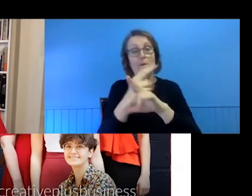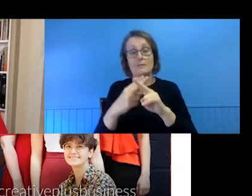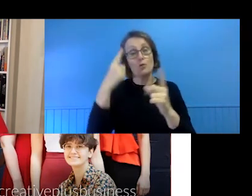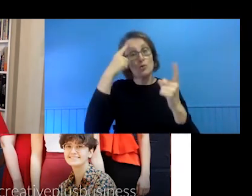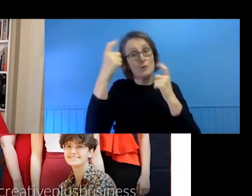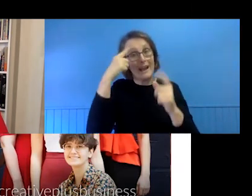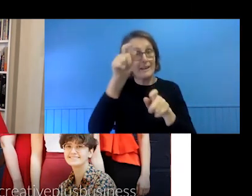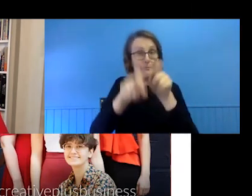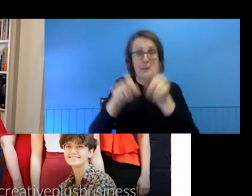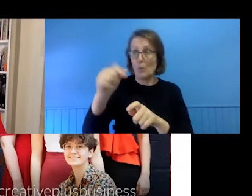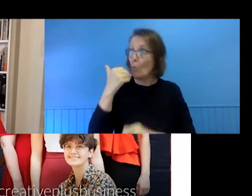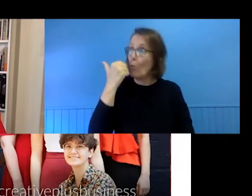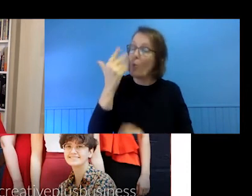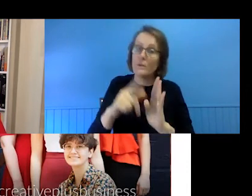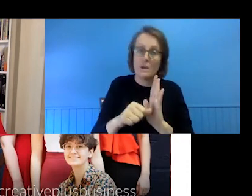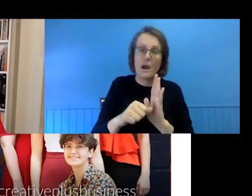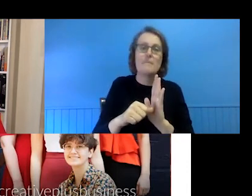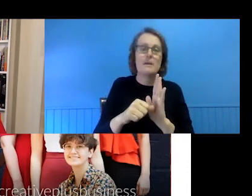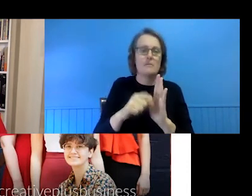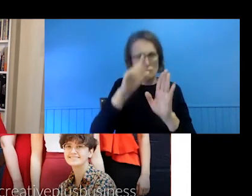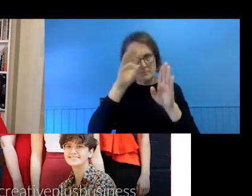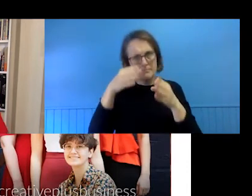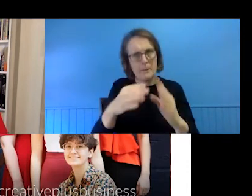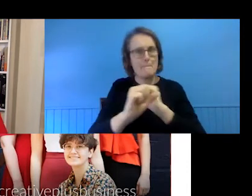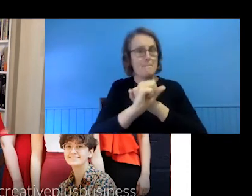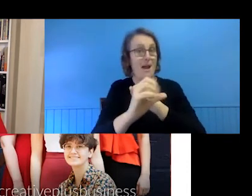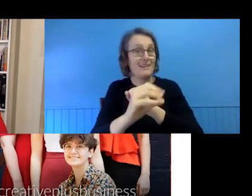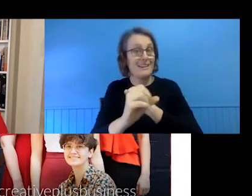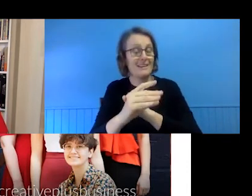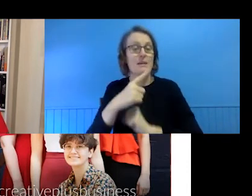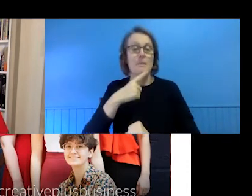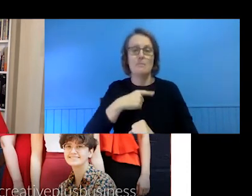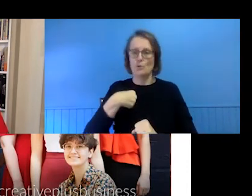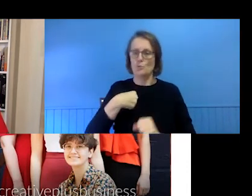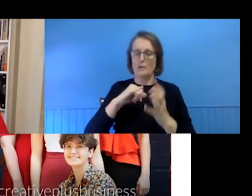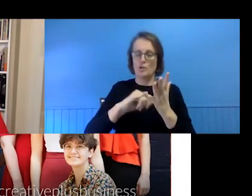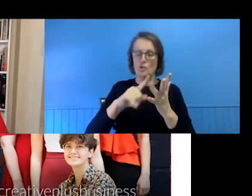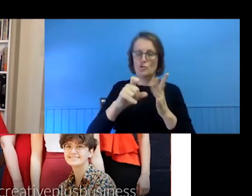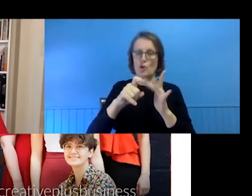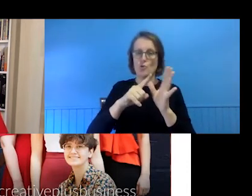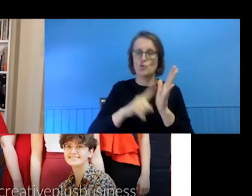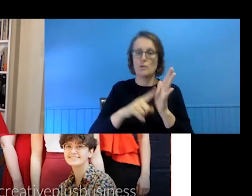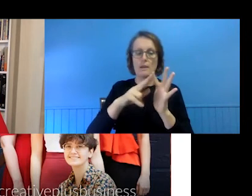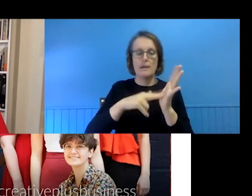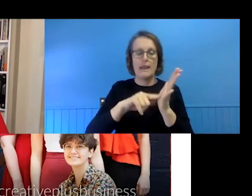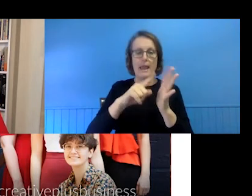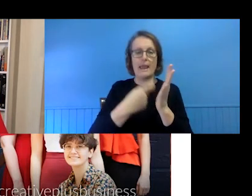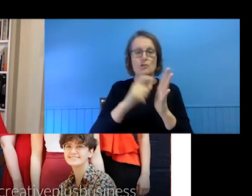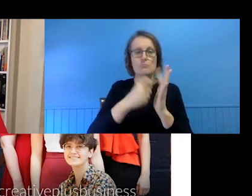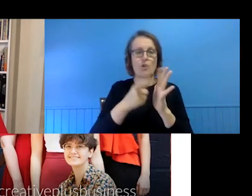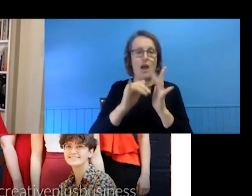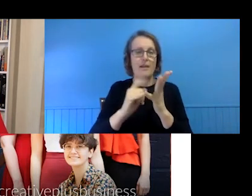Many are a marketing focus. Currently these are free. If you go